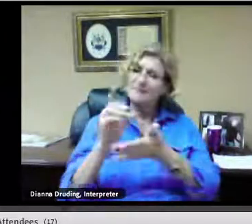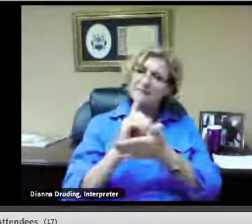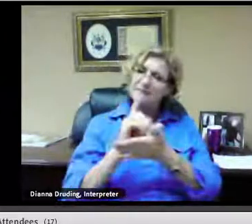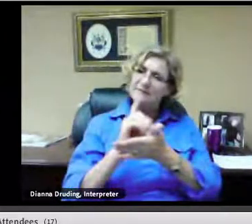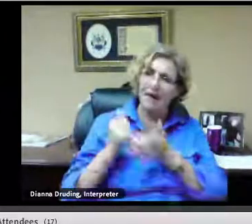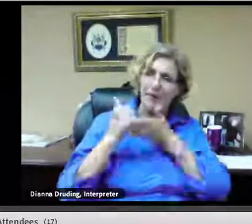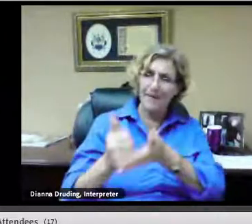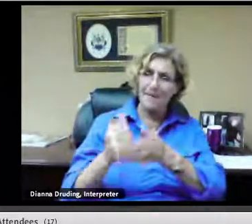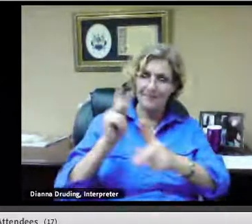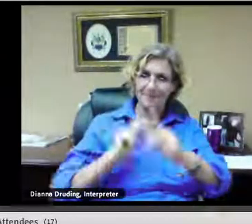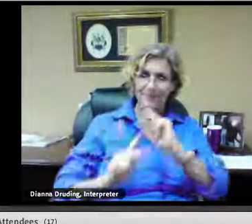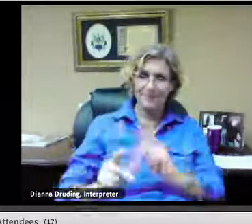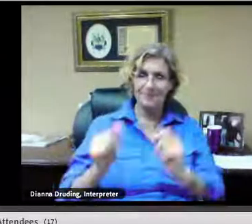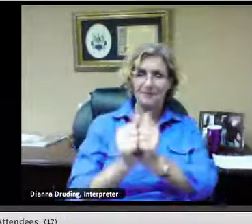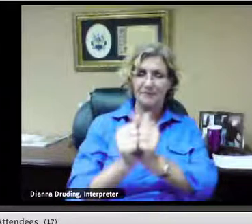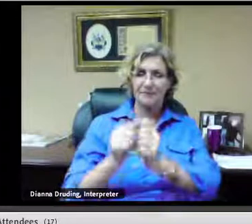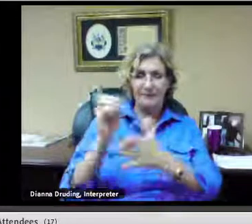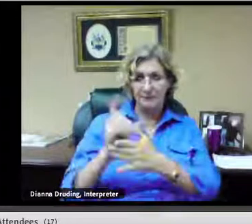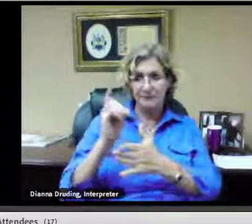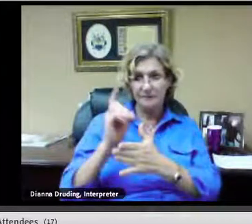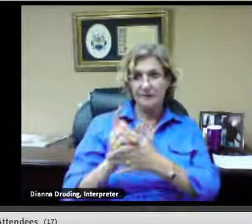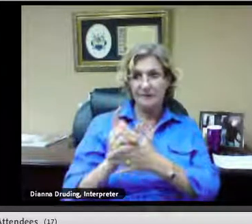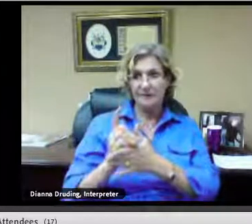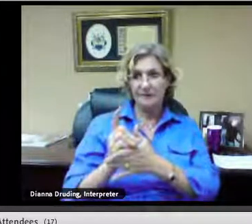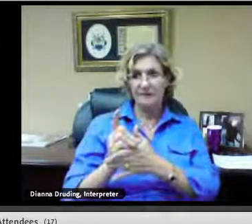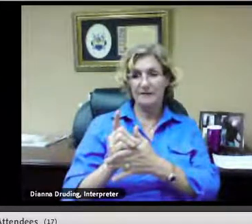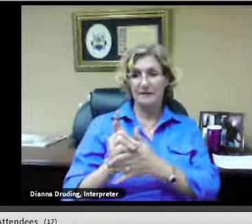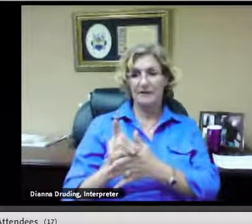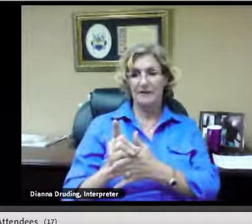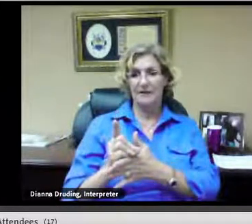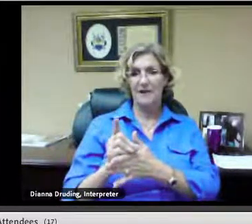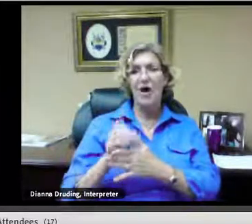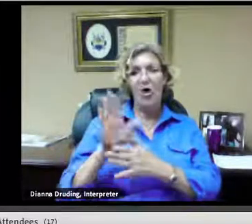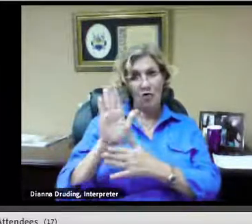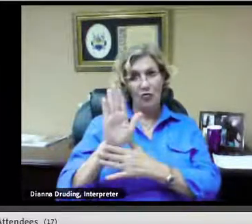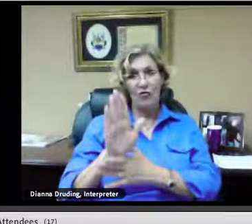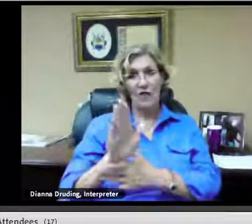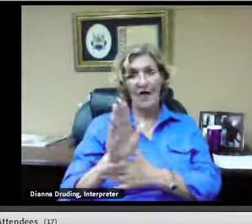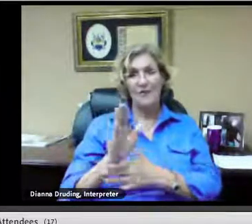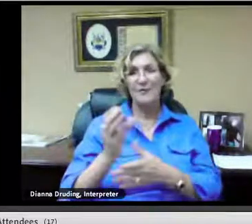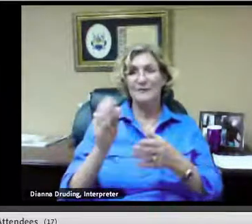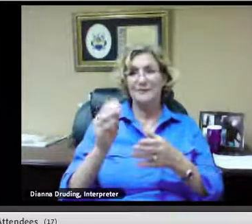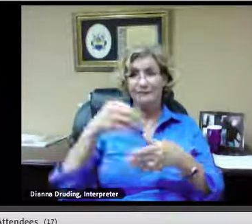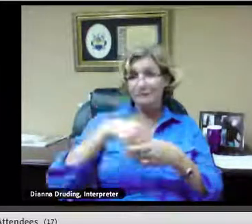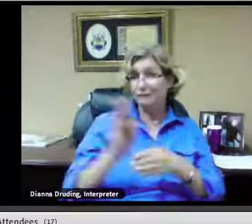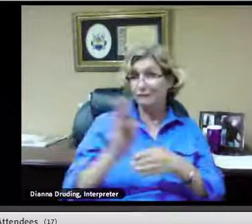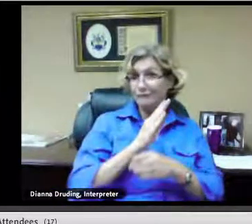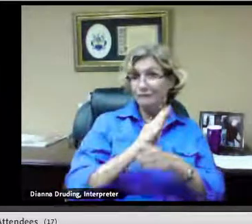for a long time -- [ Coughs ] Excuse me -- and they are accrediting the people who have been in the business for a long time,